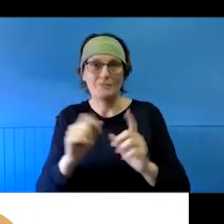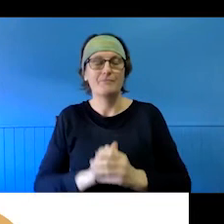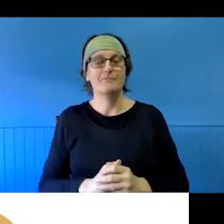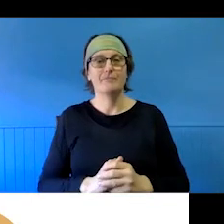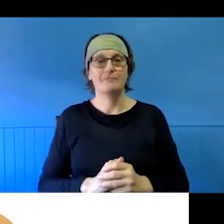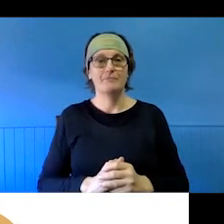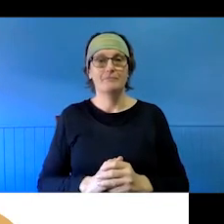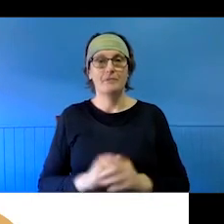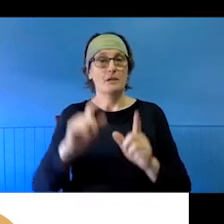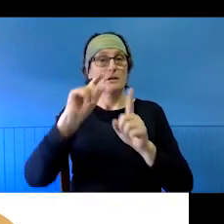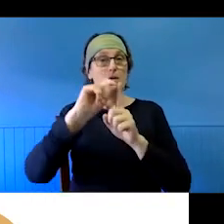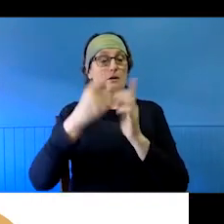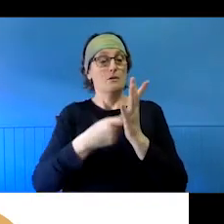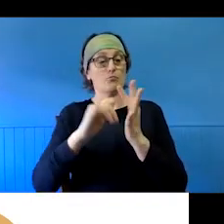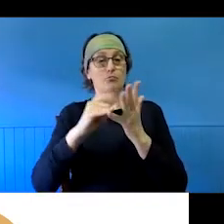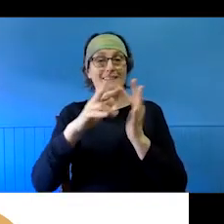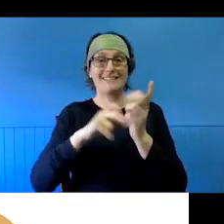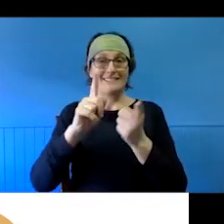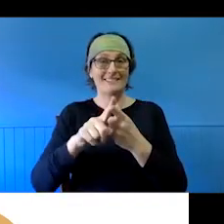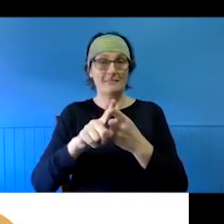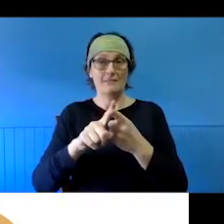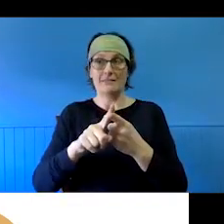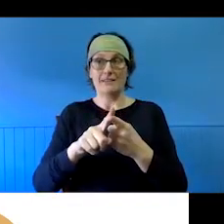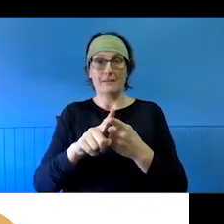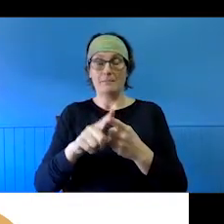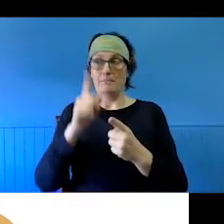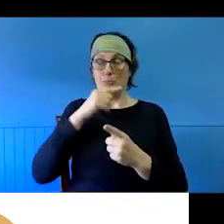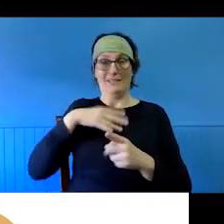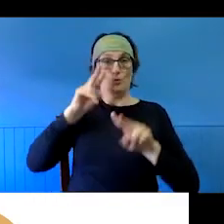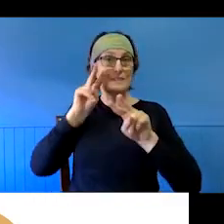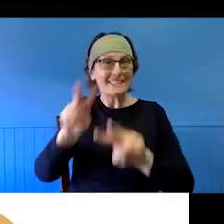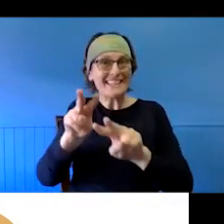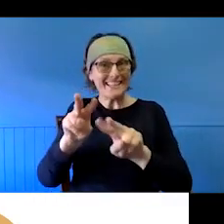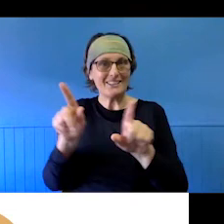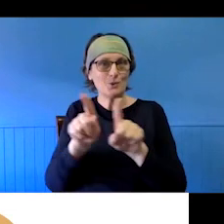visually as well and can be perceived visually. So let's